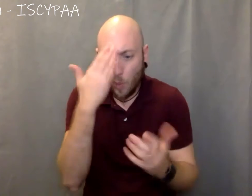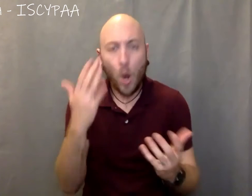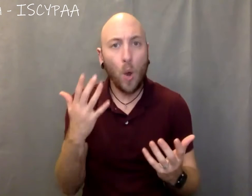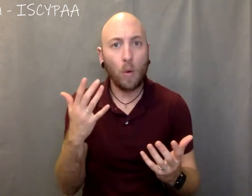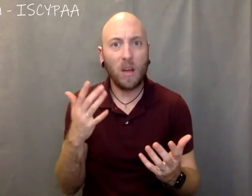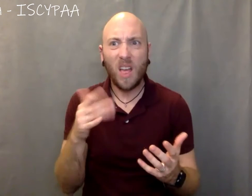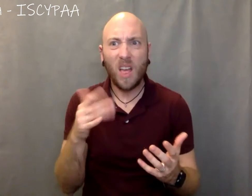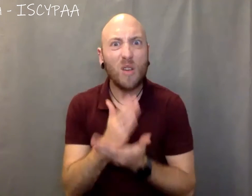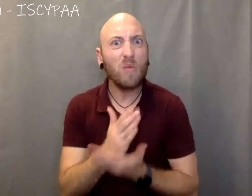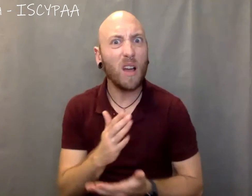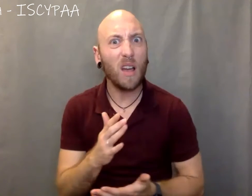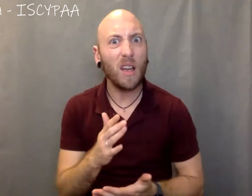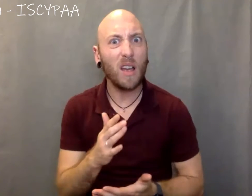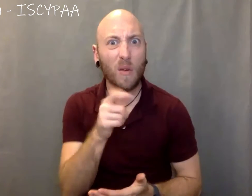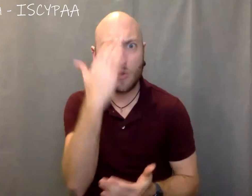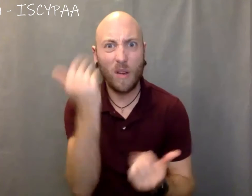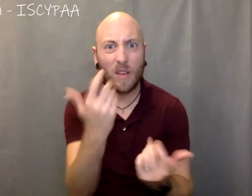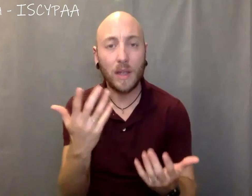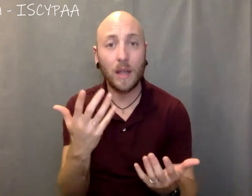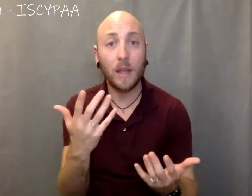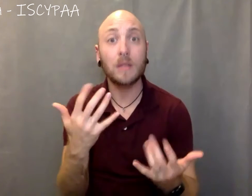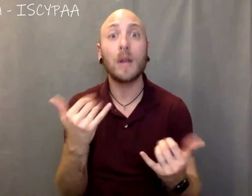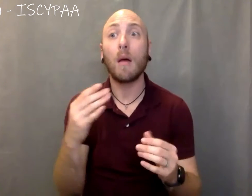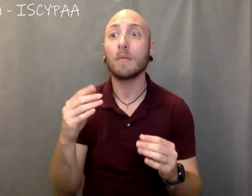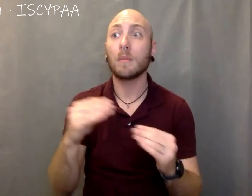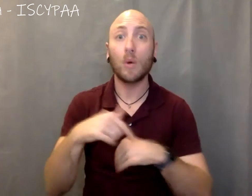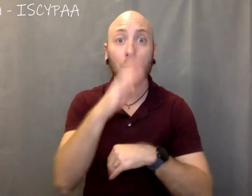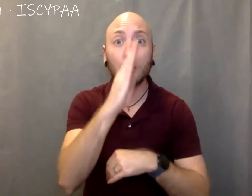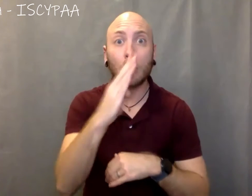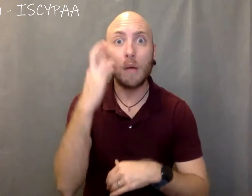and the longest the longer that I've stayed sober, the more I realize I really don't know.